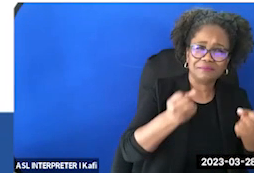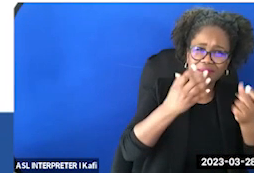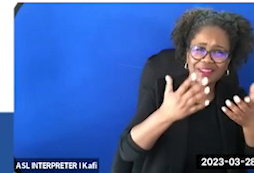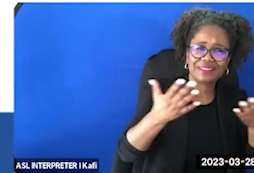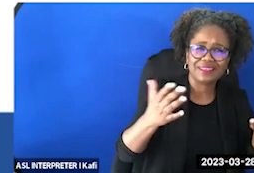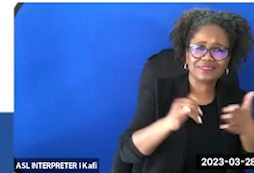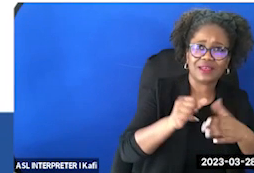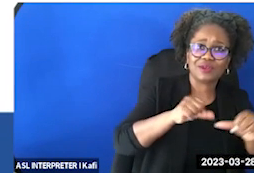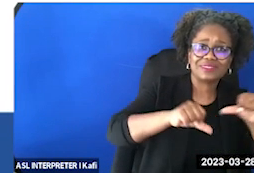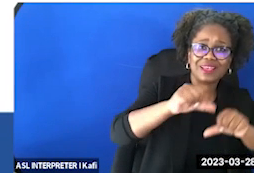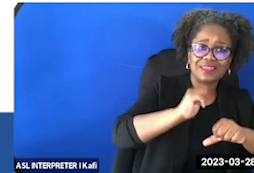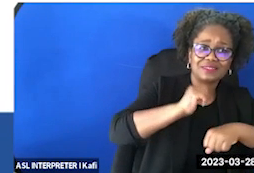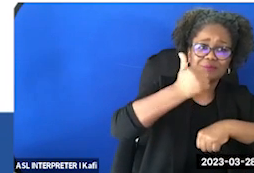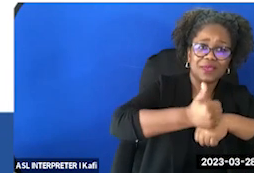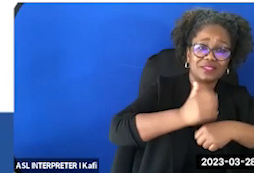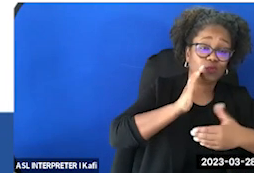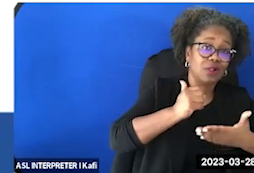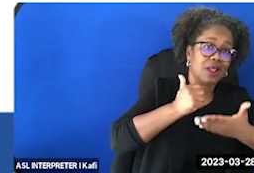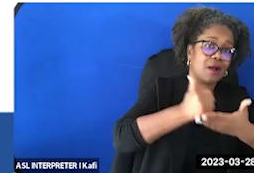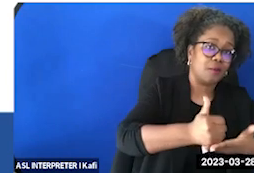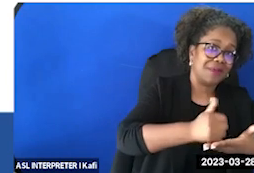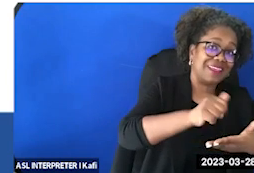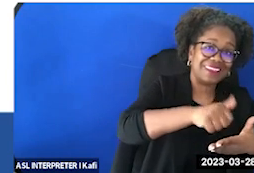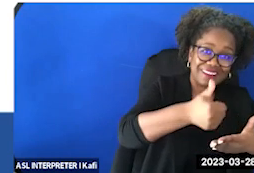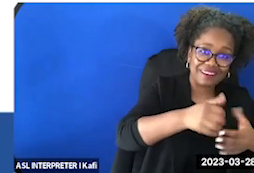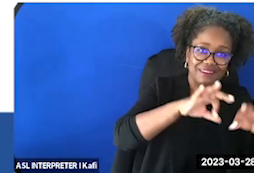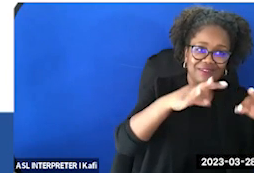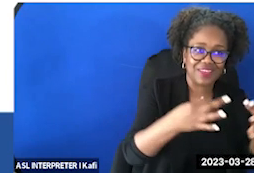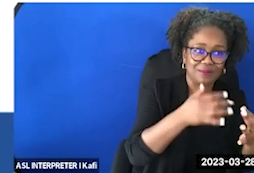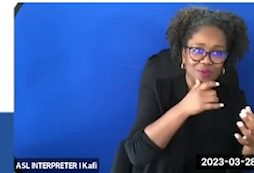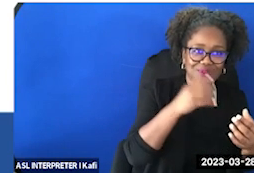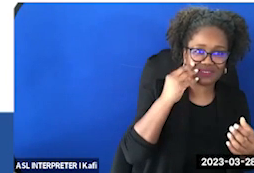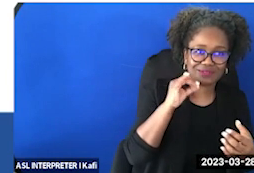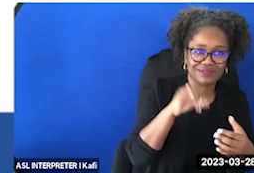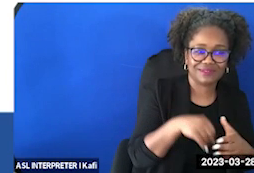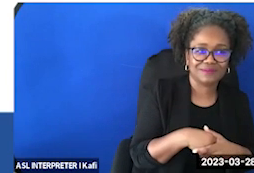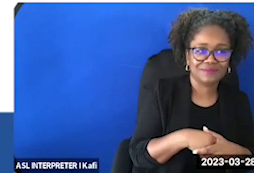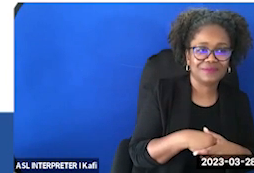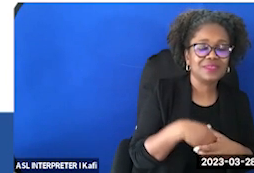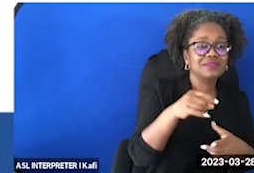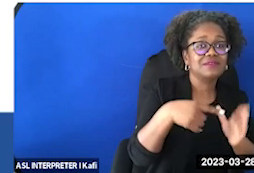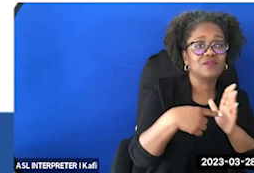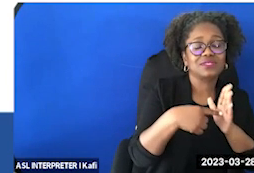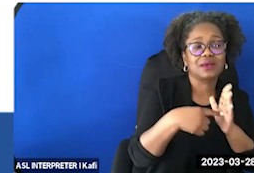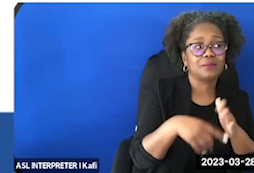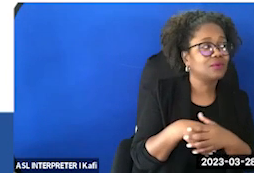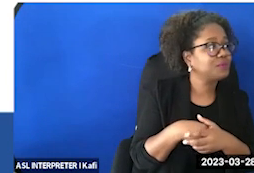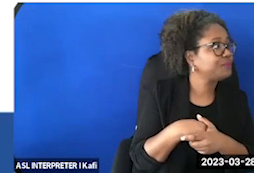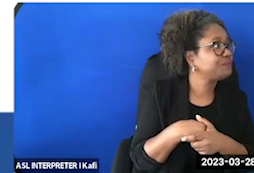Debbie Stine, Science & Technology Policy Academy: you know. I'm sure any any family in who would say say, if the fund is being allocated Debbie Stine, Science & Technology Policy Academy: by